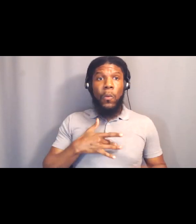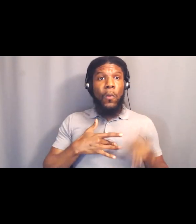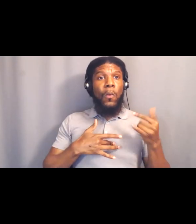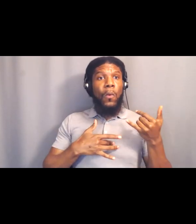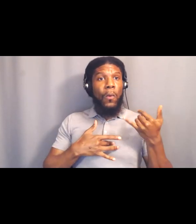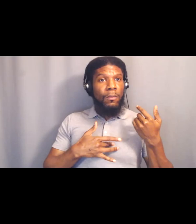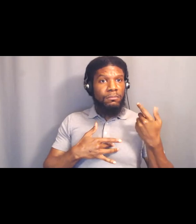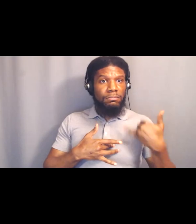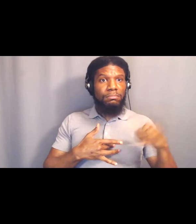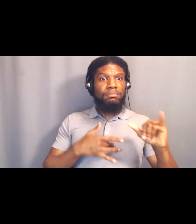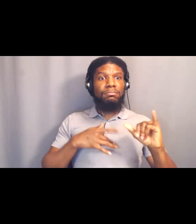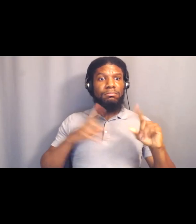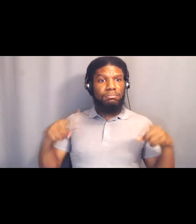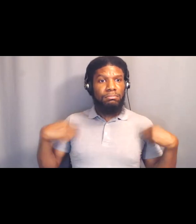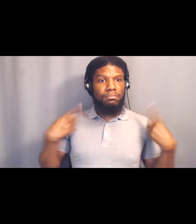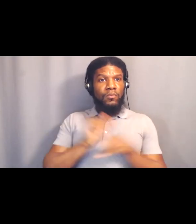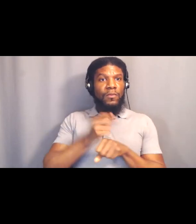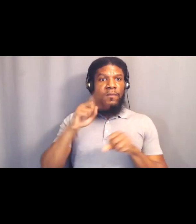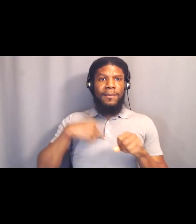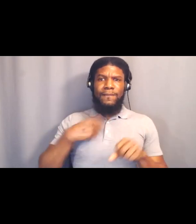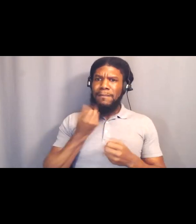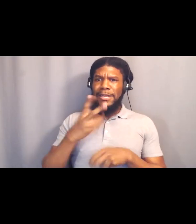And I go on choprameditation.com